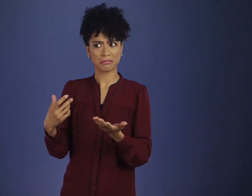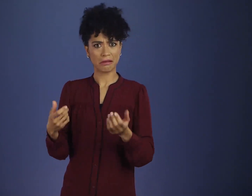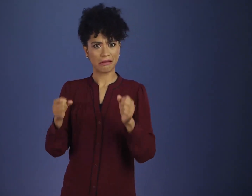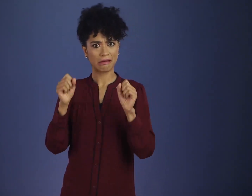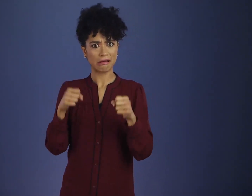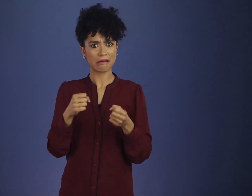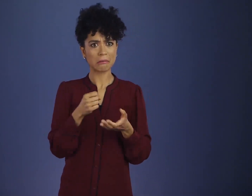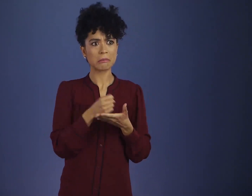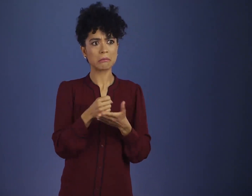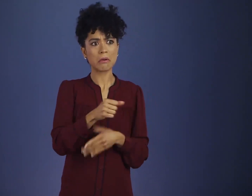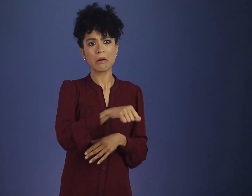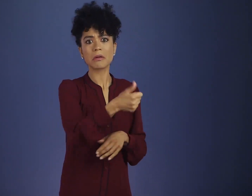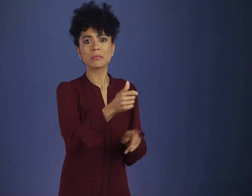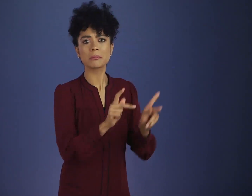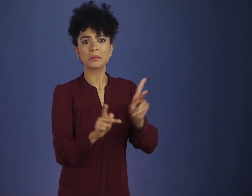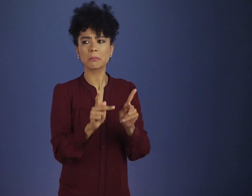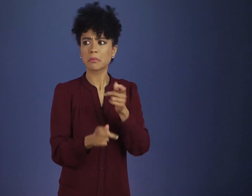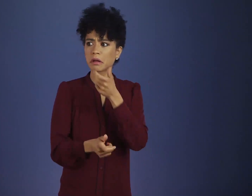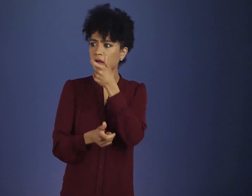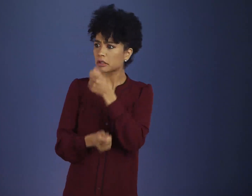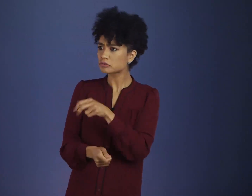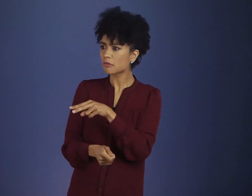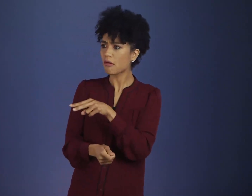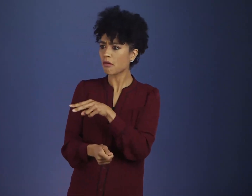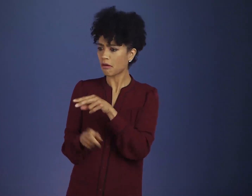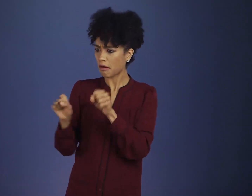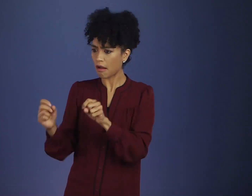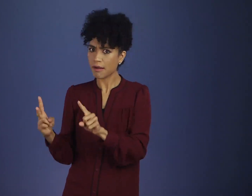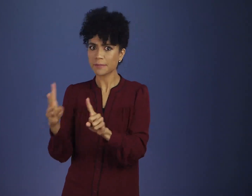interest and find application outside of A.A. itself.